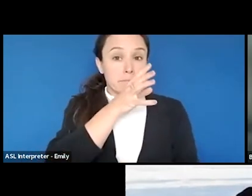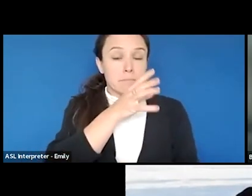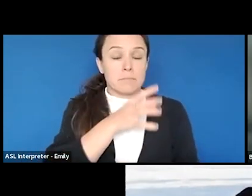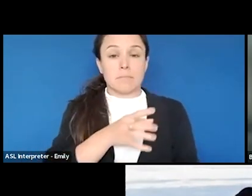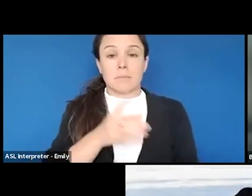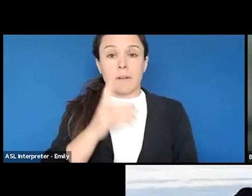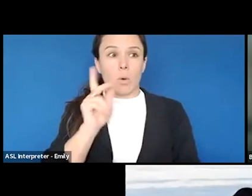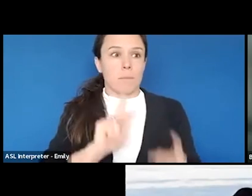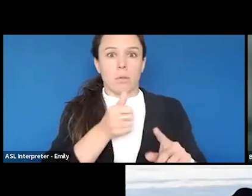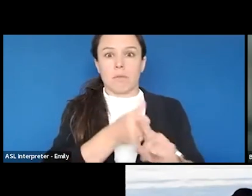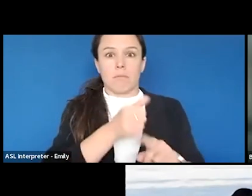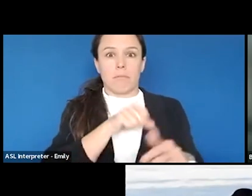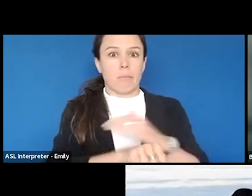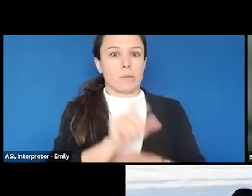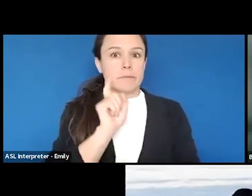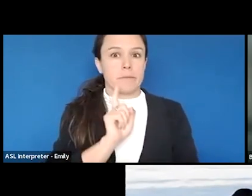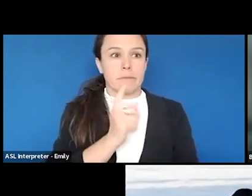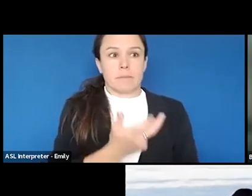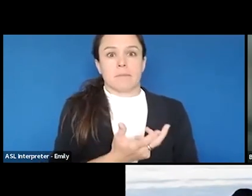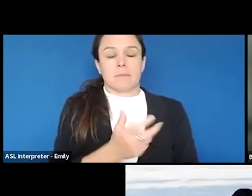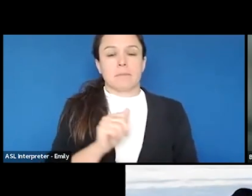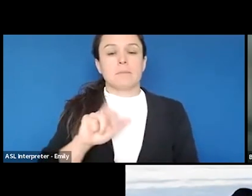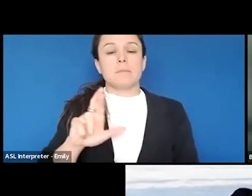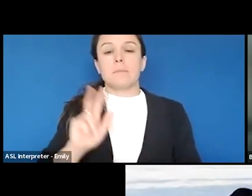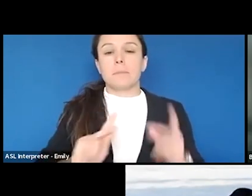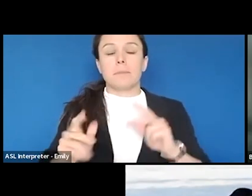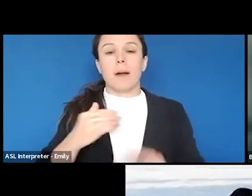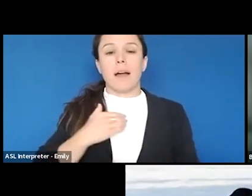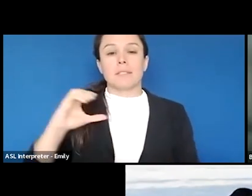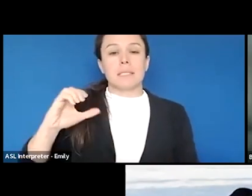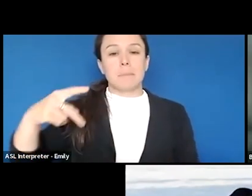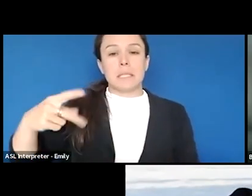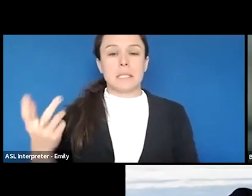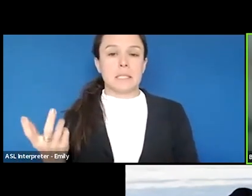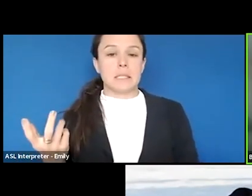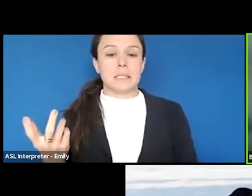were born deaf or people who have cerebral palsy, for example, have different speaking